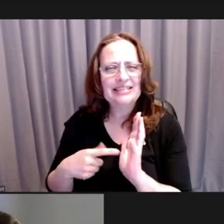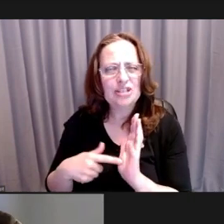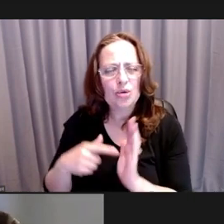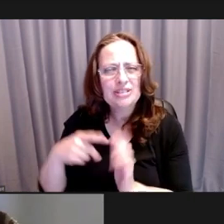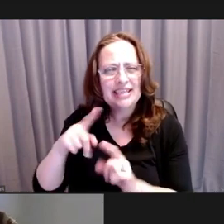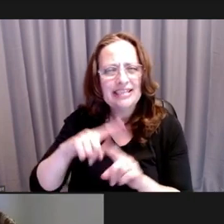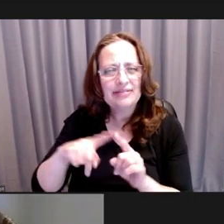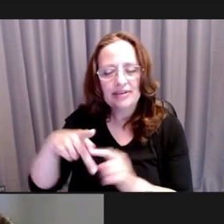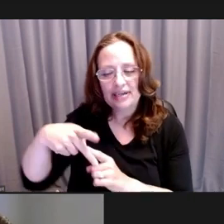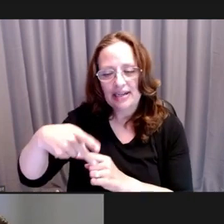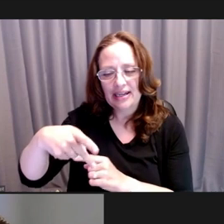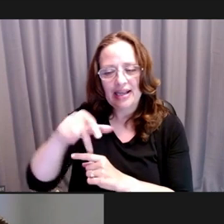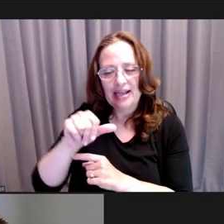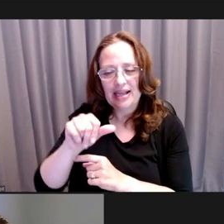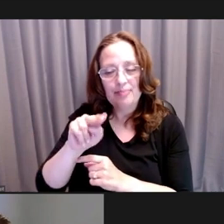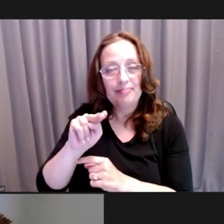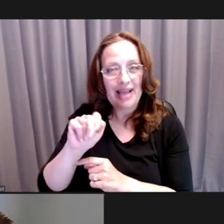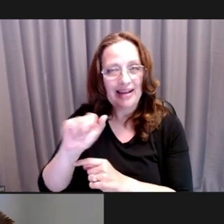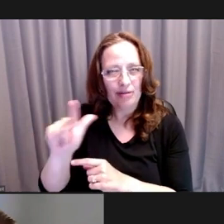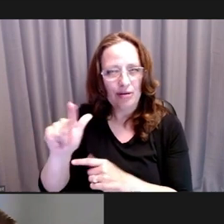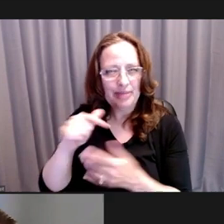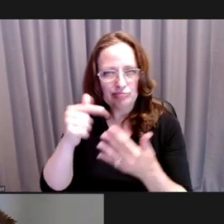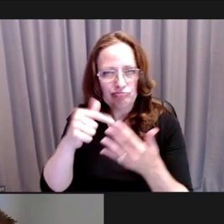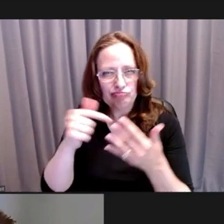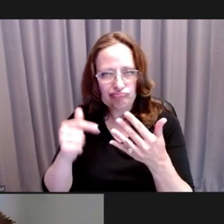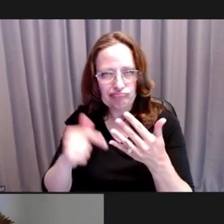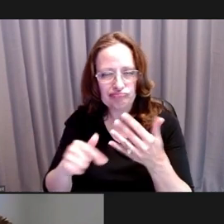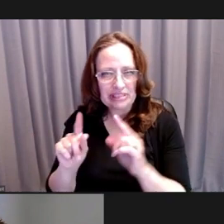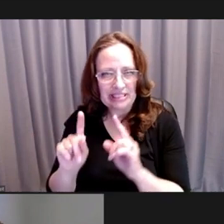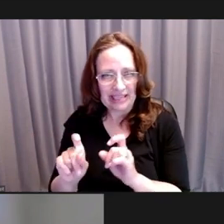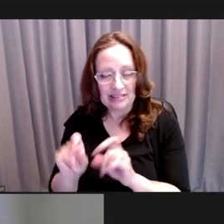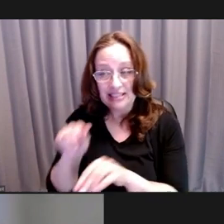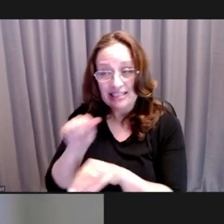To get results from. It's certainly something you should ask about,